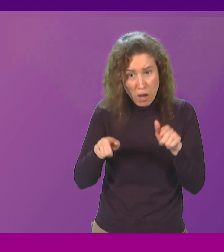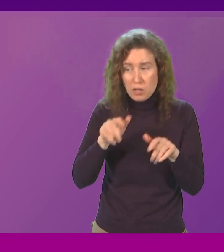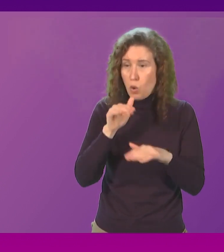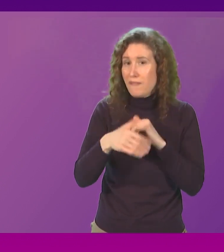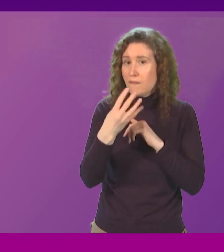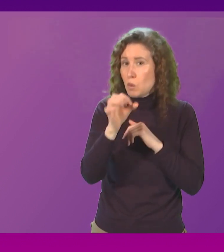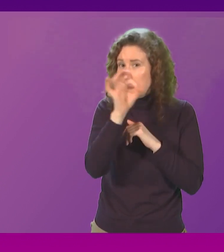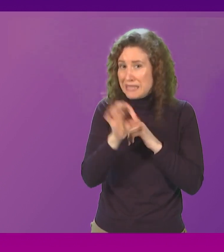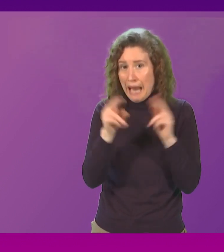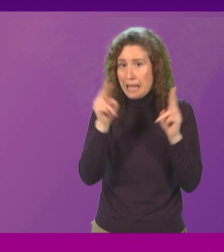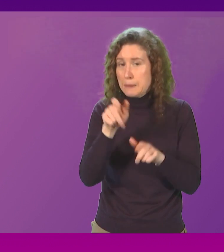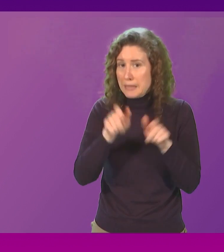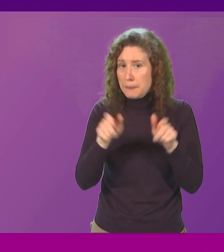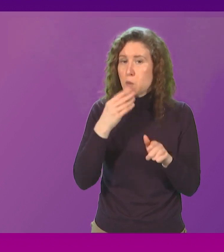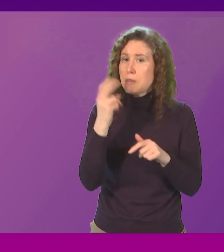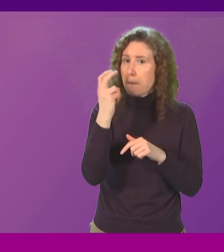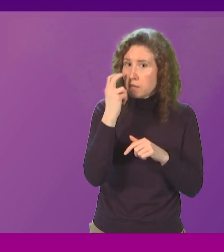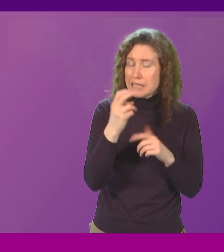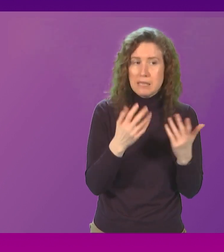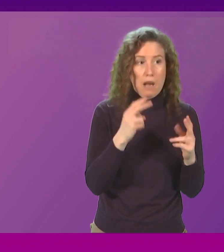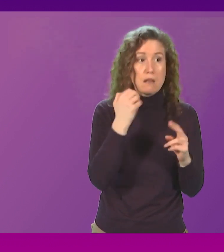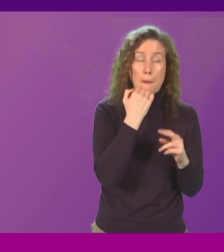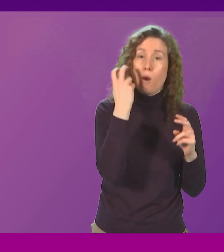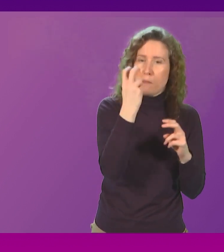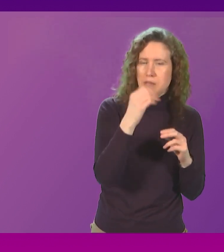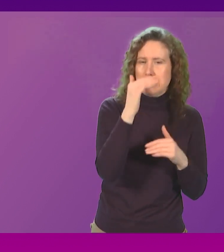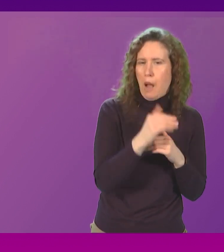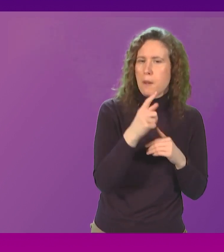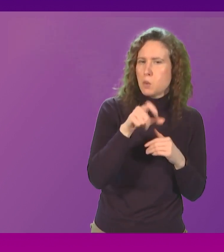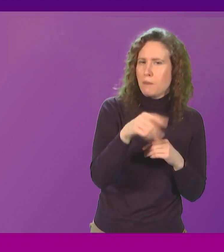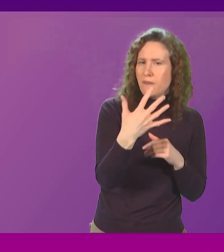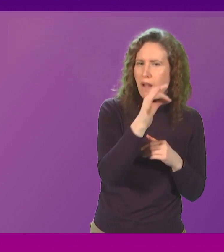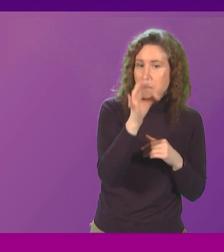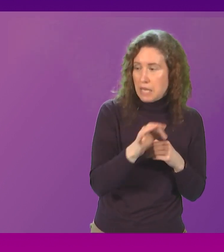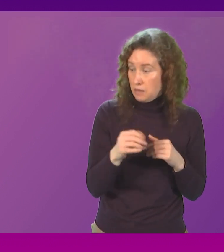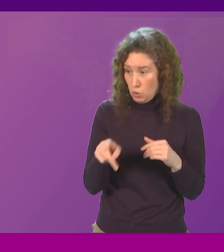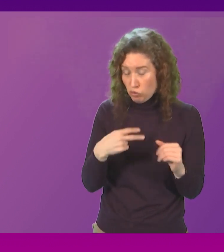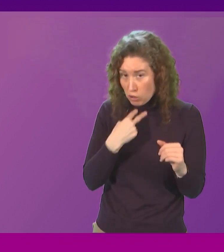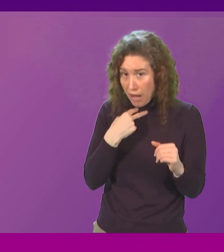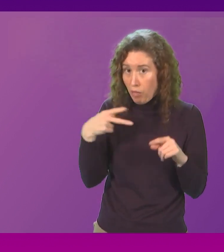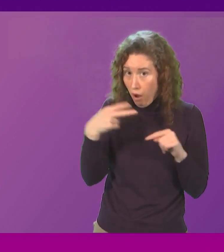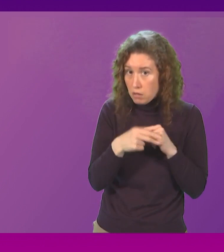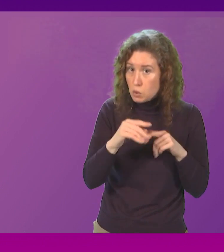Does she agree that it is a priority for her successor to reverse the cuts that she has made to those services?